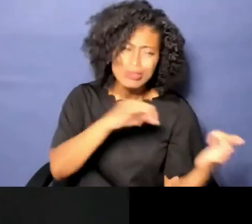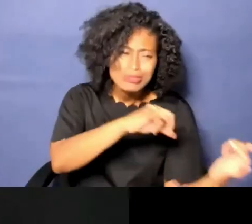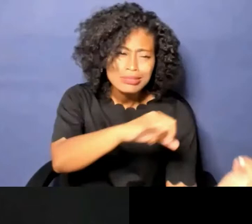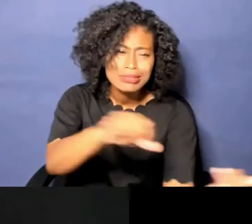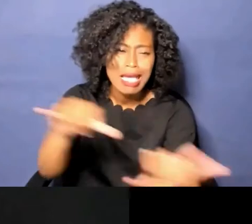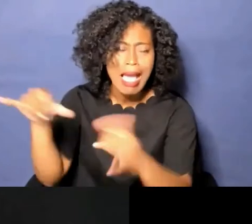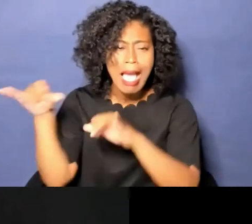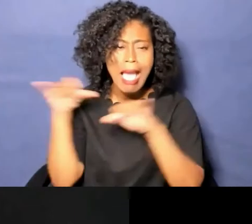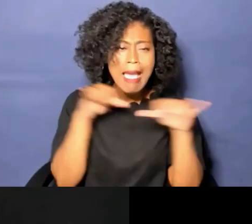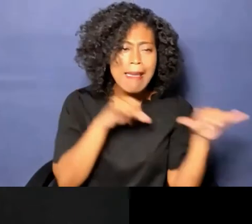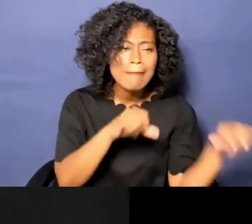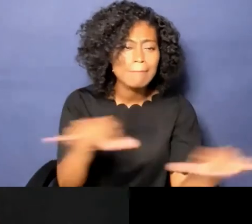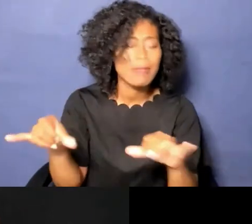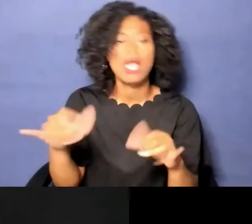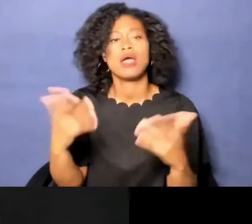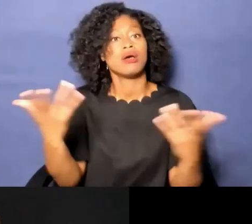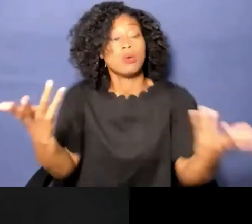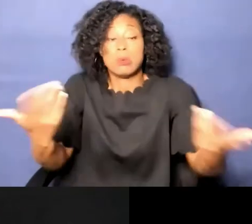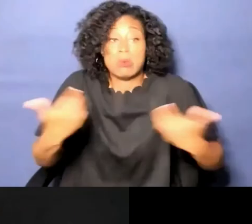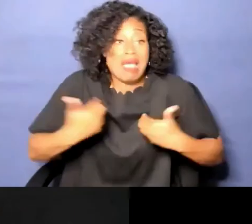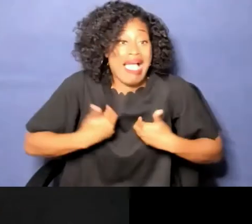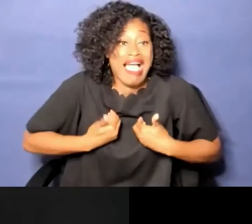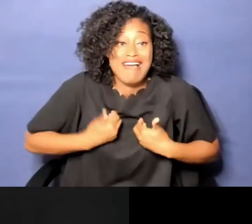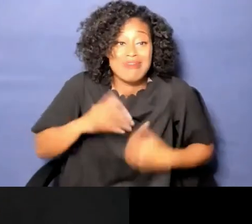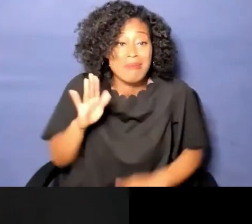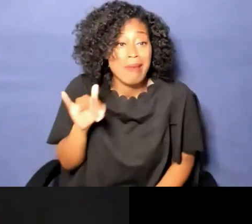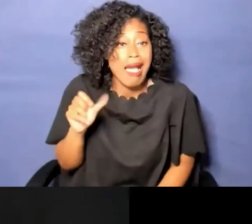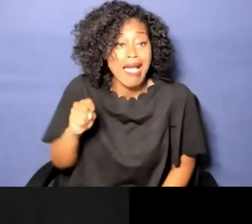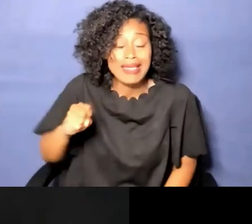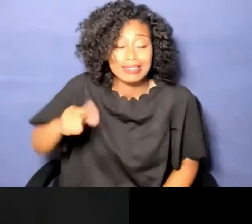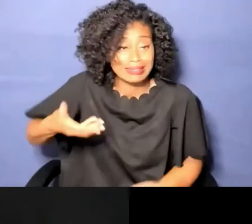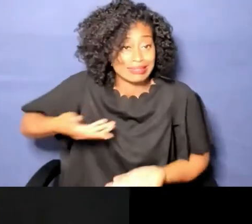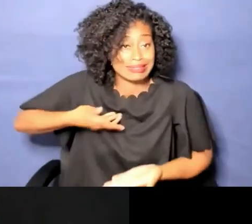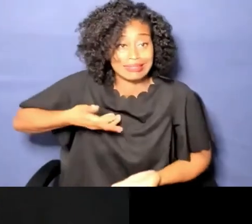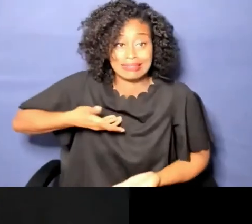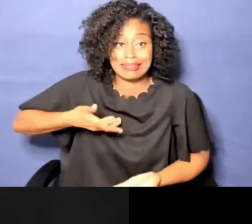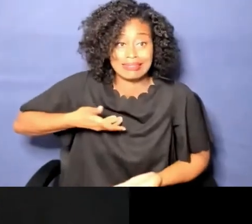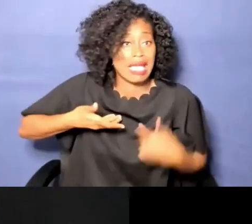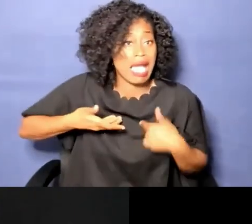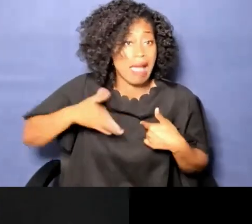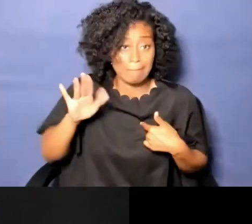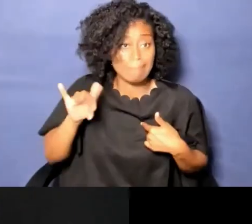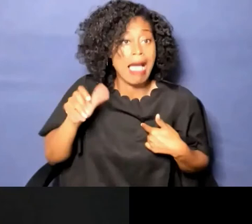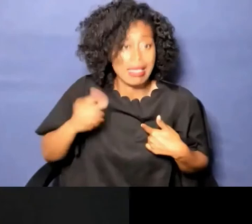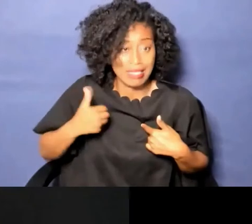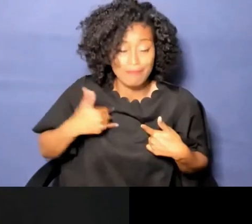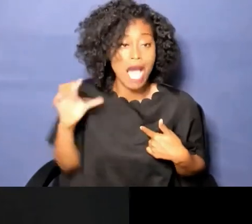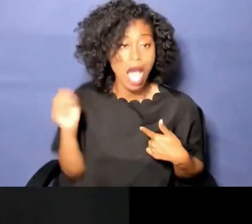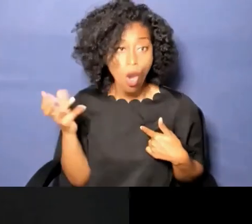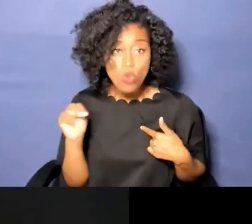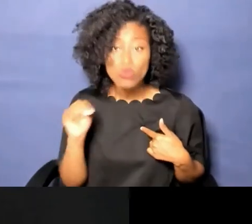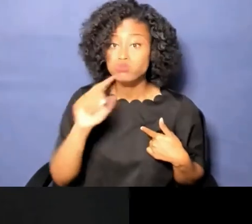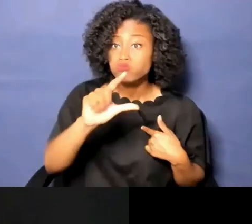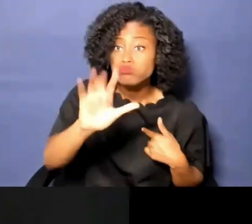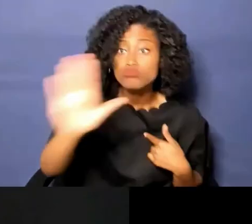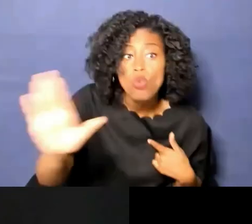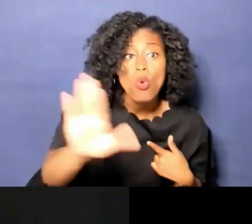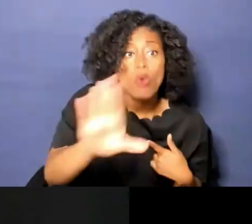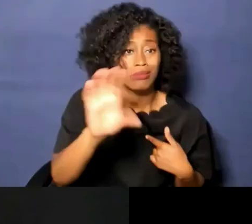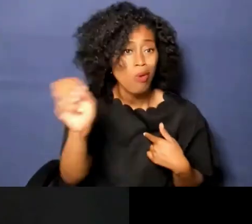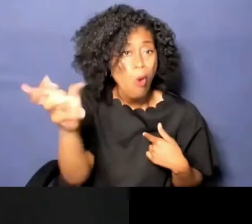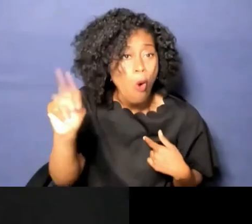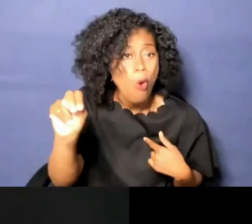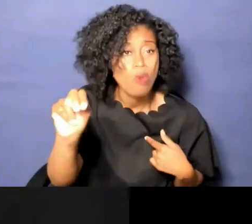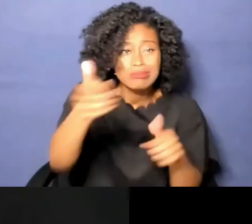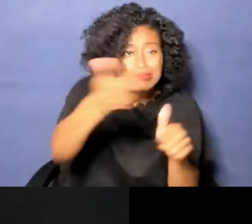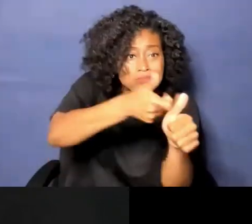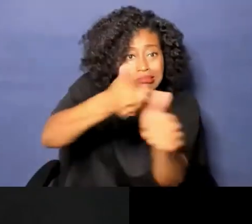have biases. So we have to rethink those so multilingual people may make more bridges,